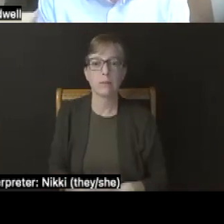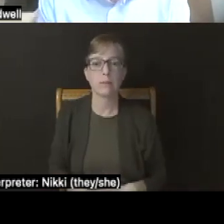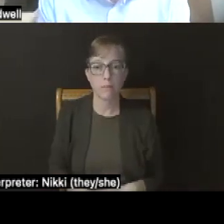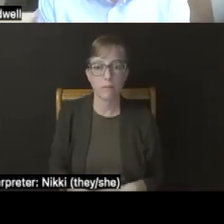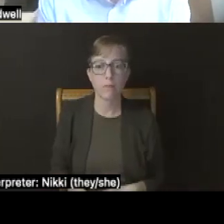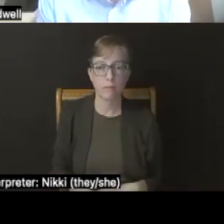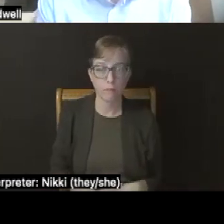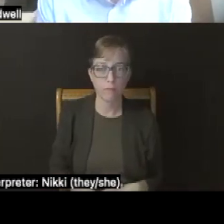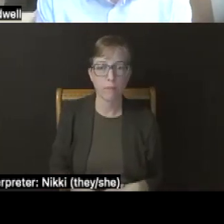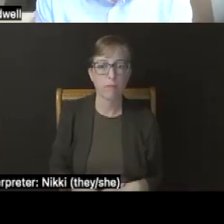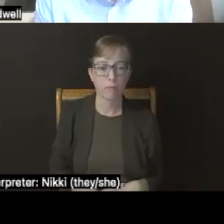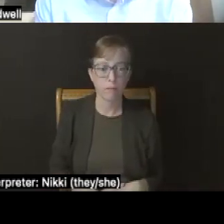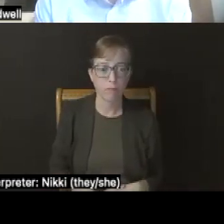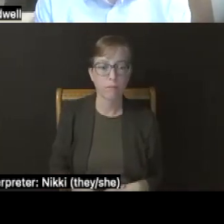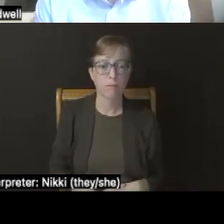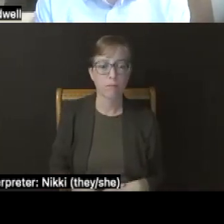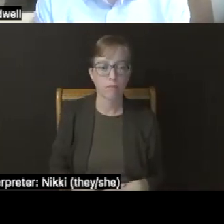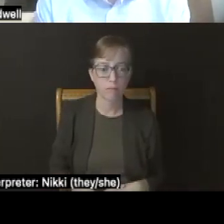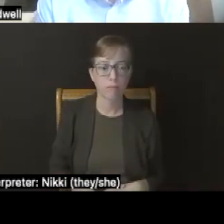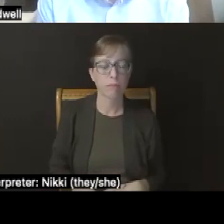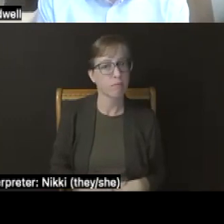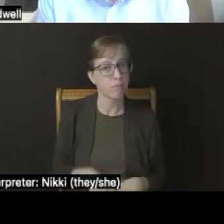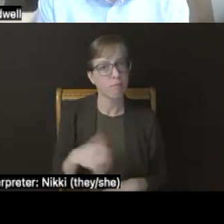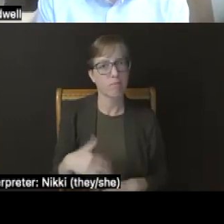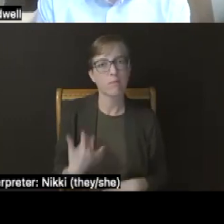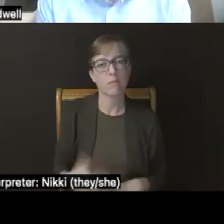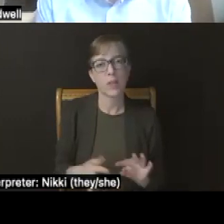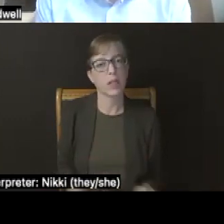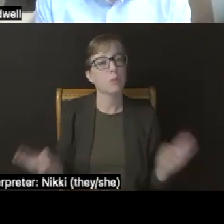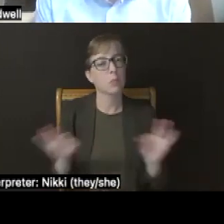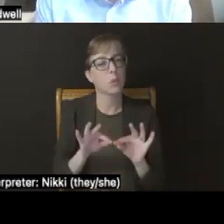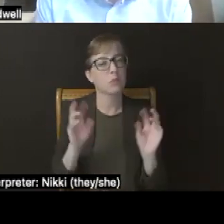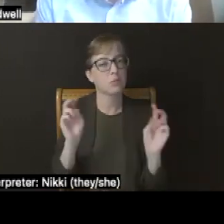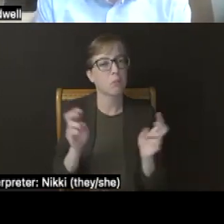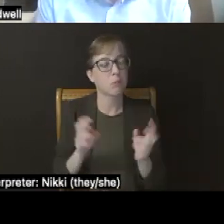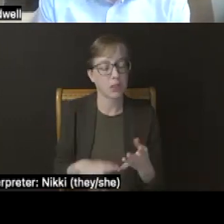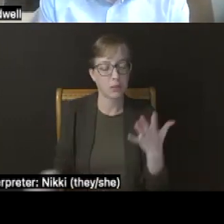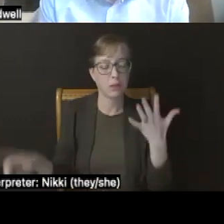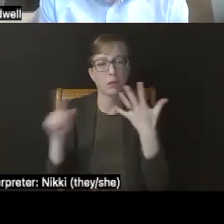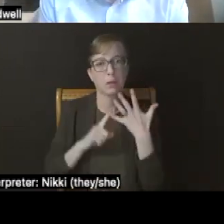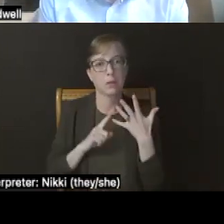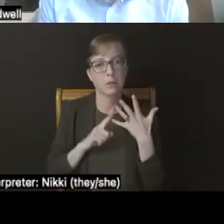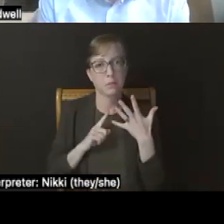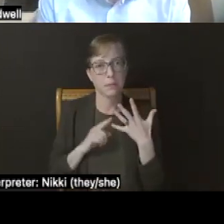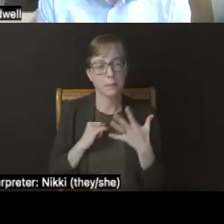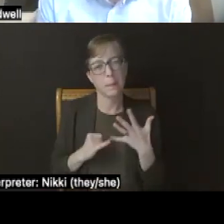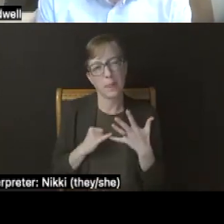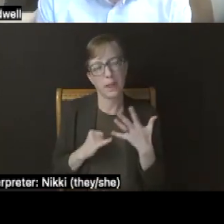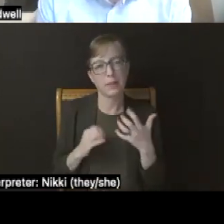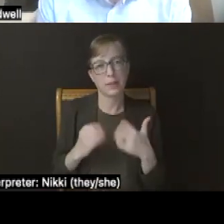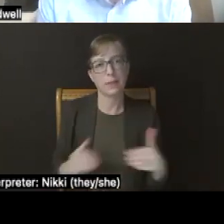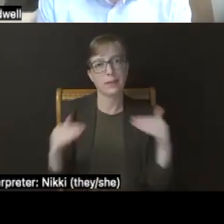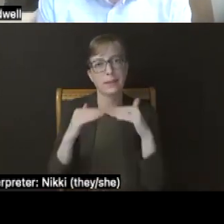but again, that's a huge topic in itself. Then lastly, equity and Teresa